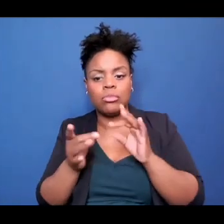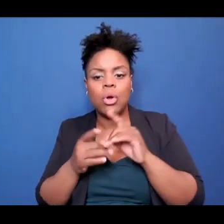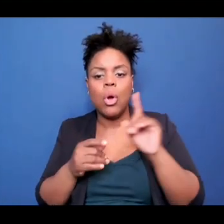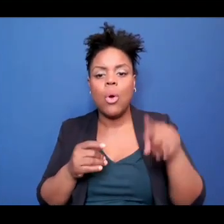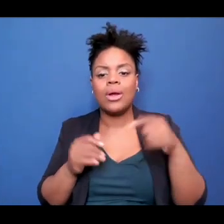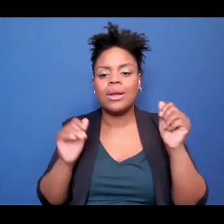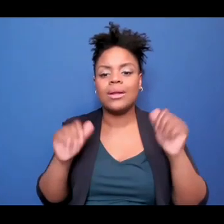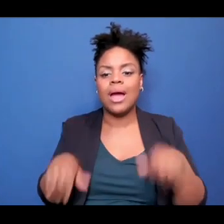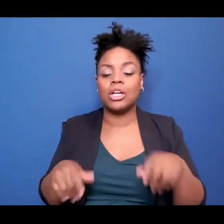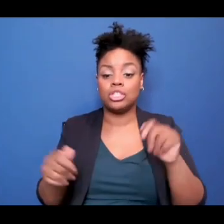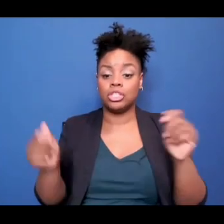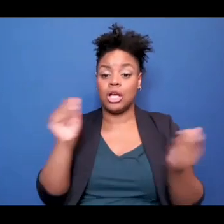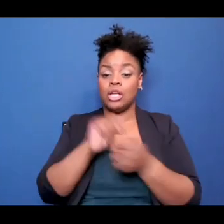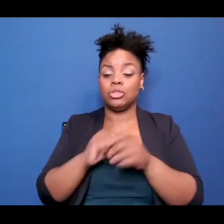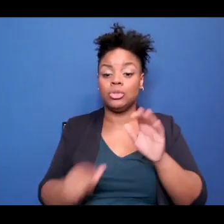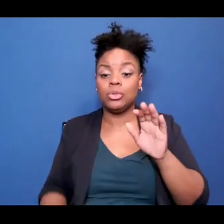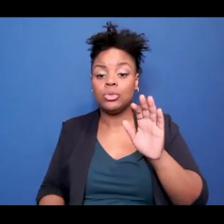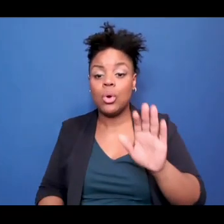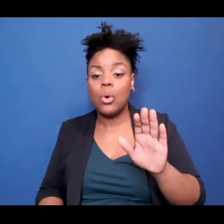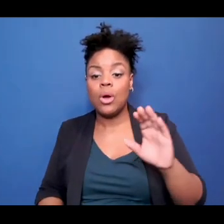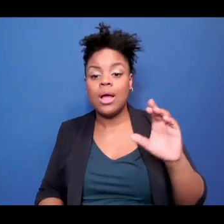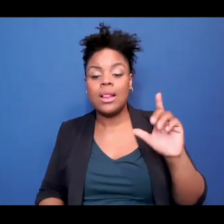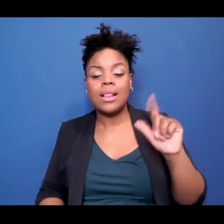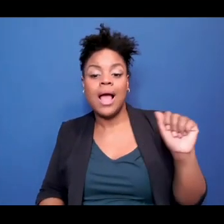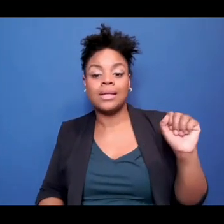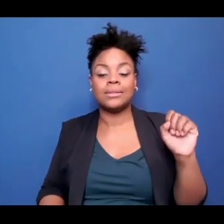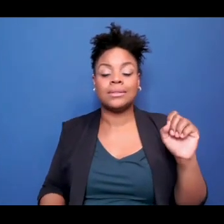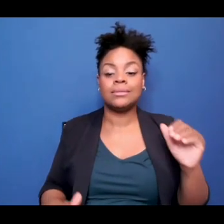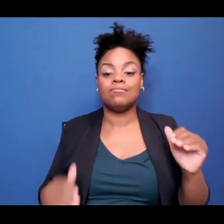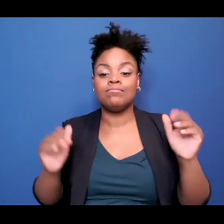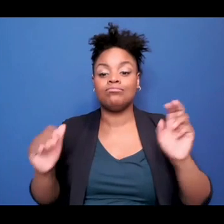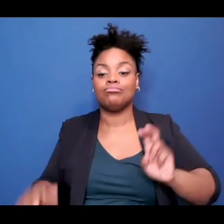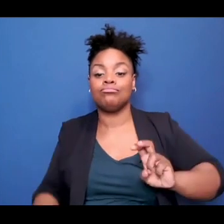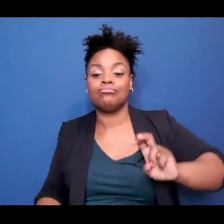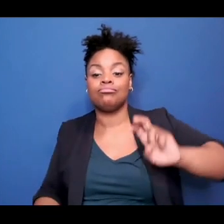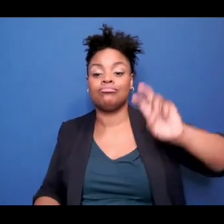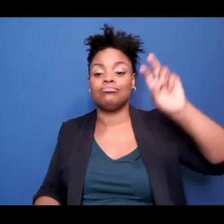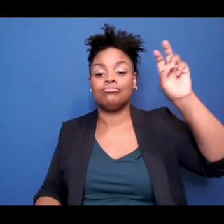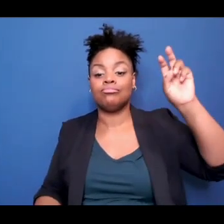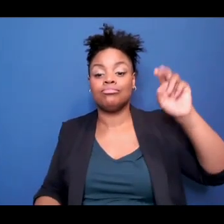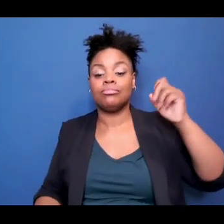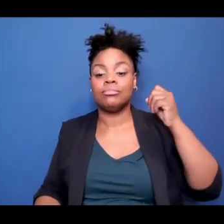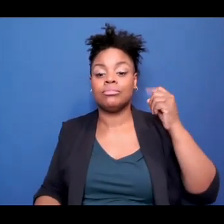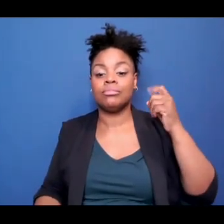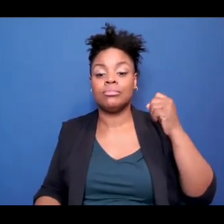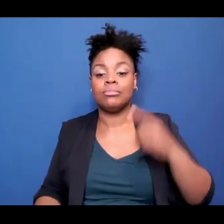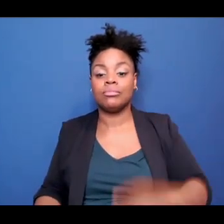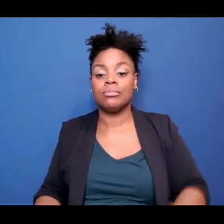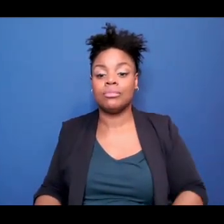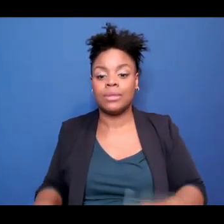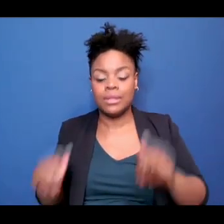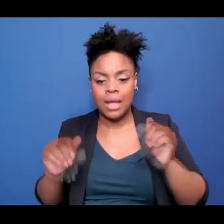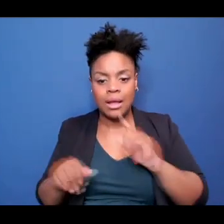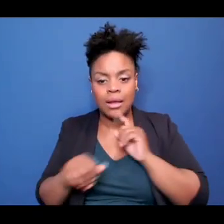BOUNDARIES, EXPRESS AN AUTHENTIC BLACK SELF AND PURSUE THE GOOD LIFE. AS WELL, THE USE OF SEXUAL IMAGERY AND THEMES HAS